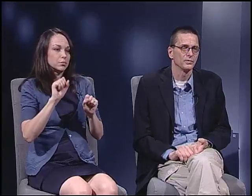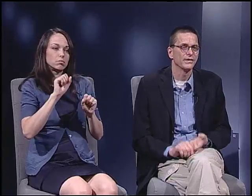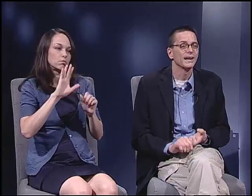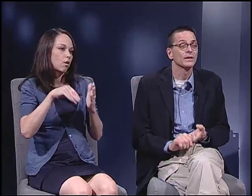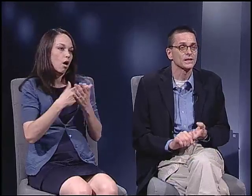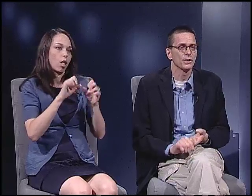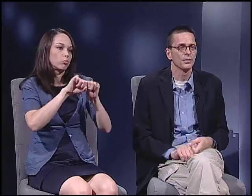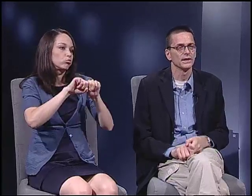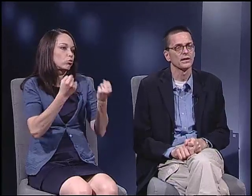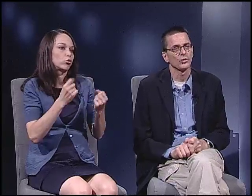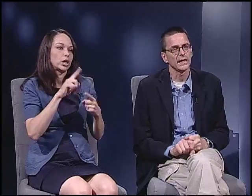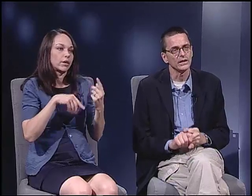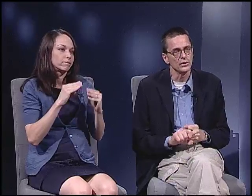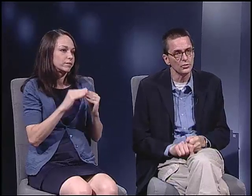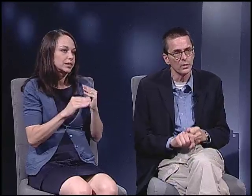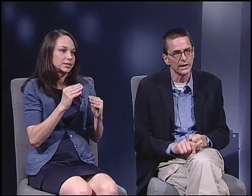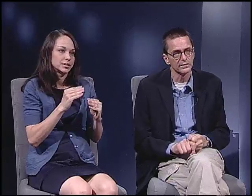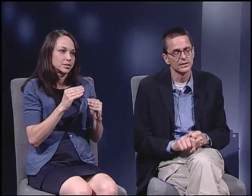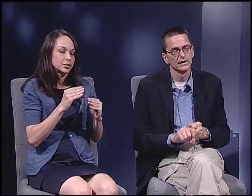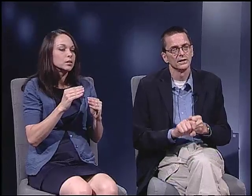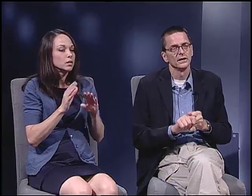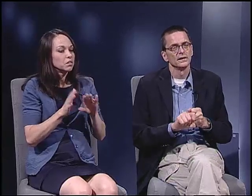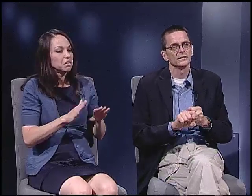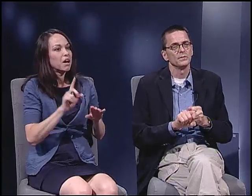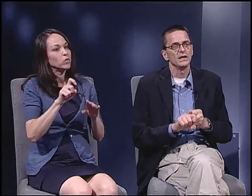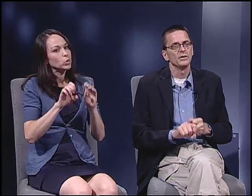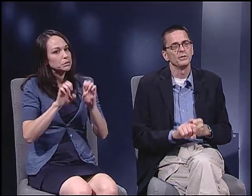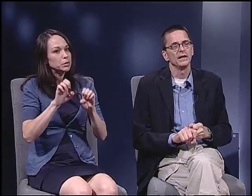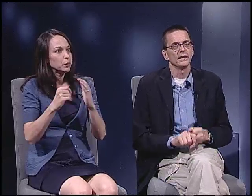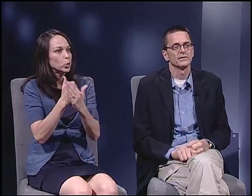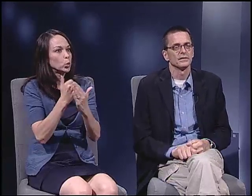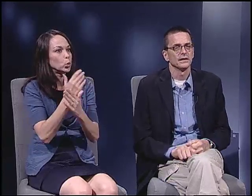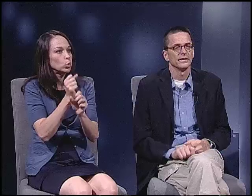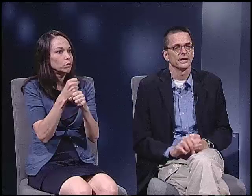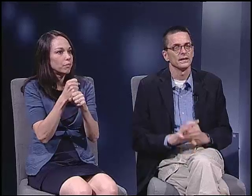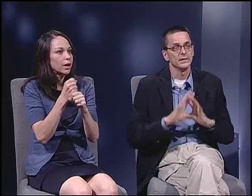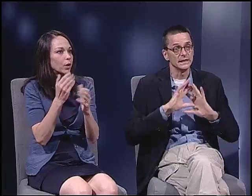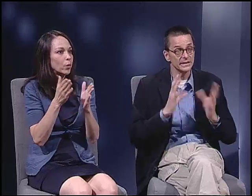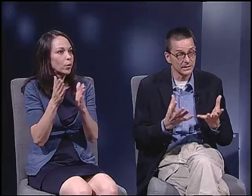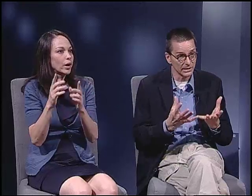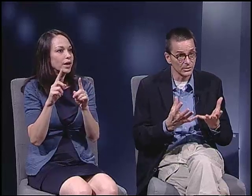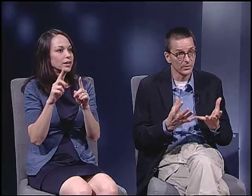We've got to experiment and create new ways to be human beings that can be decent to each other